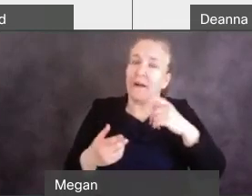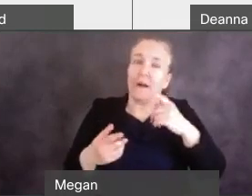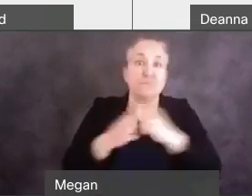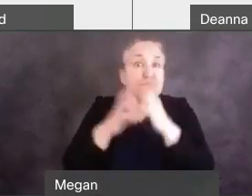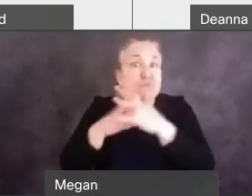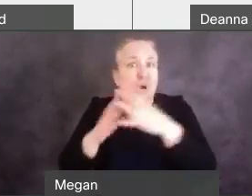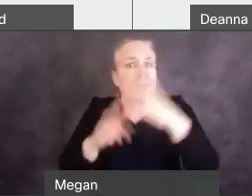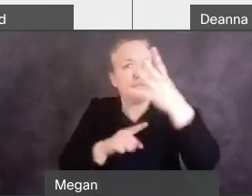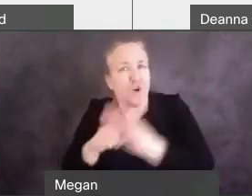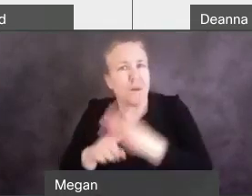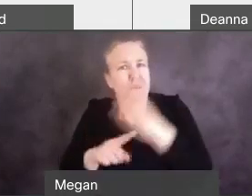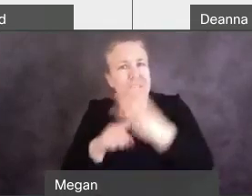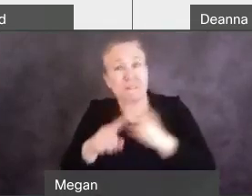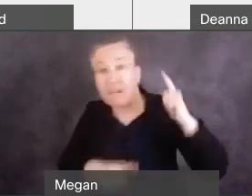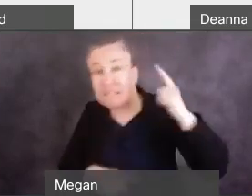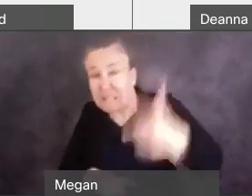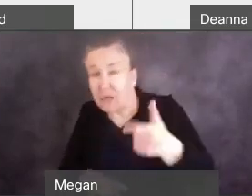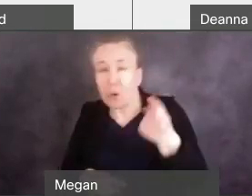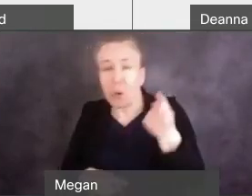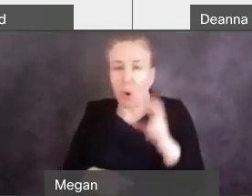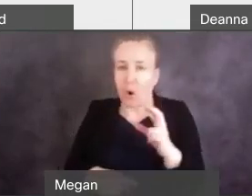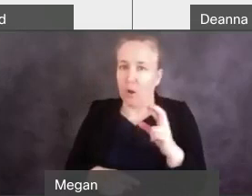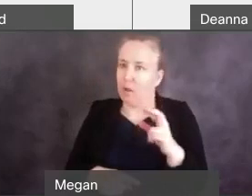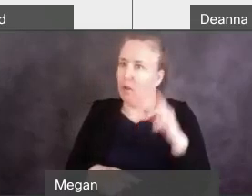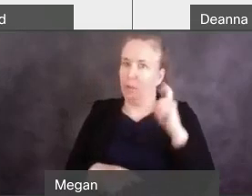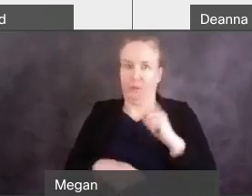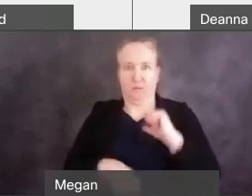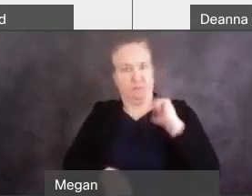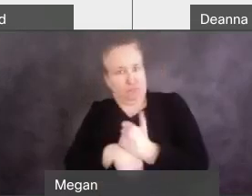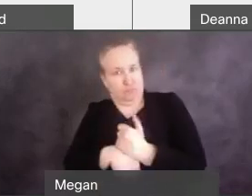that point or is it something that has to be created within the next two to three weeks?